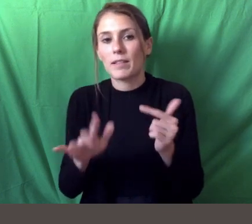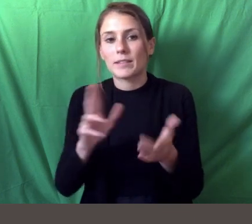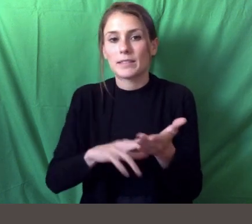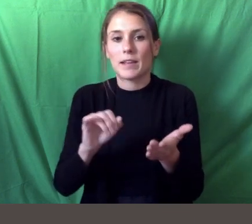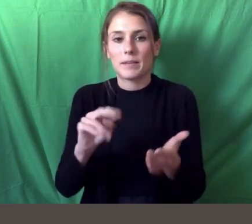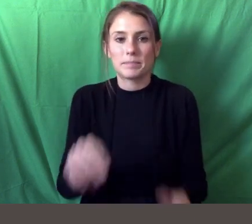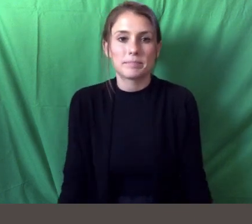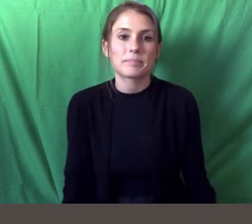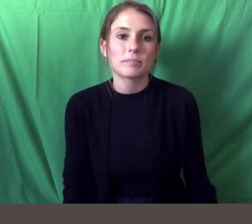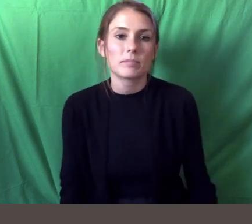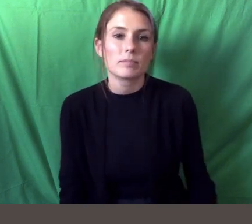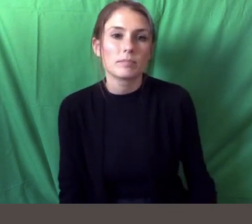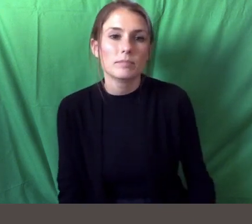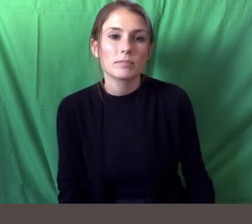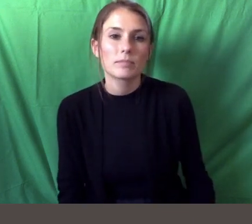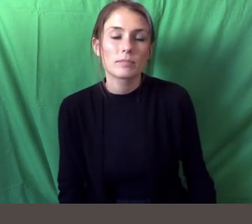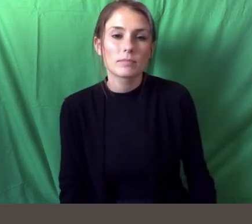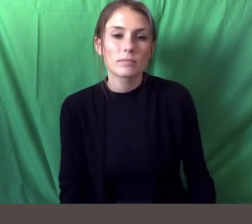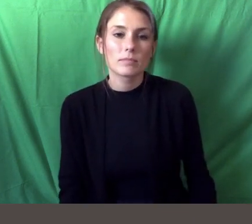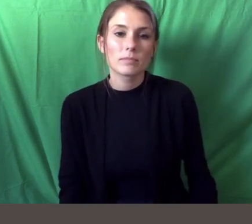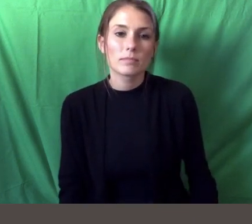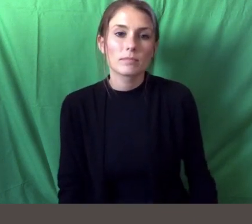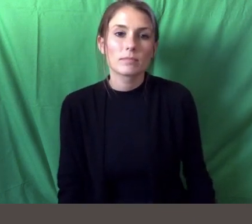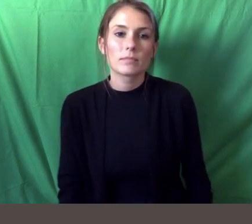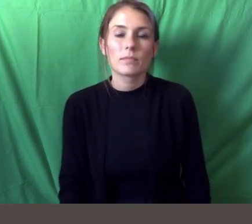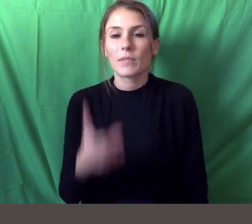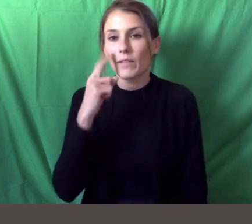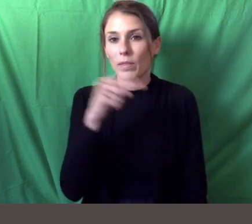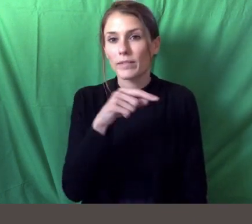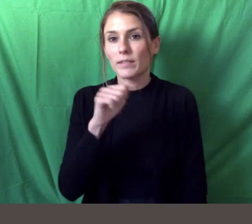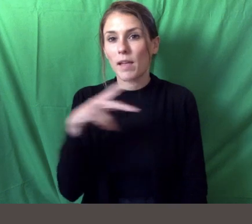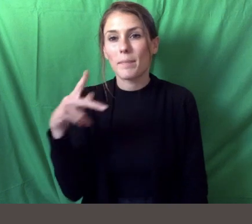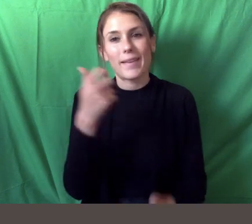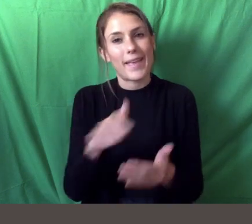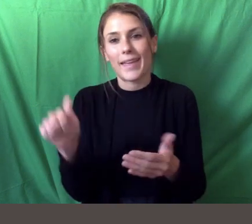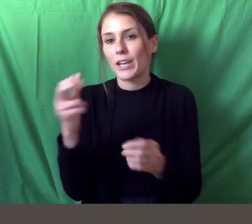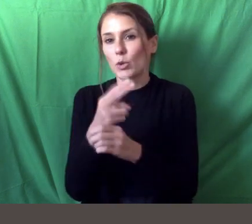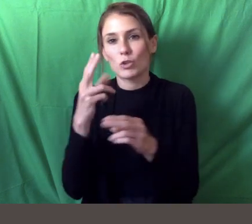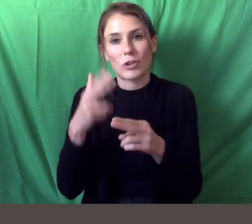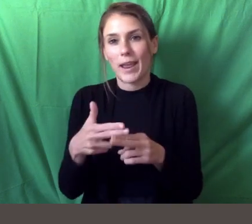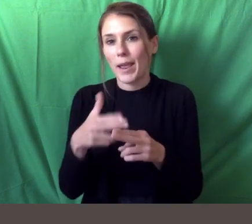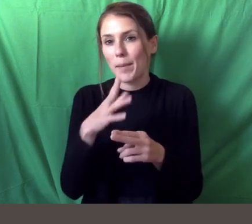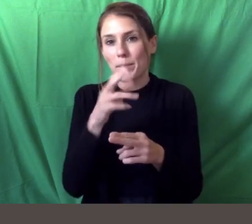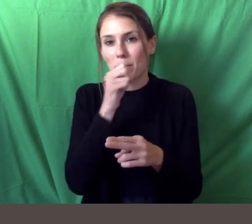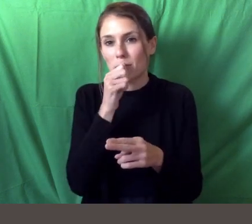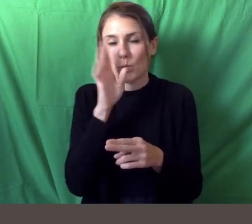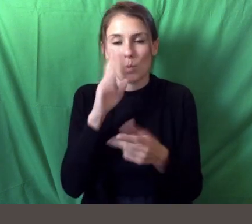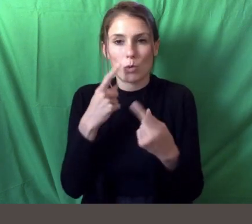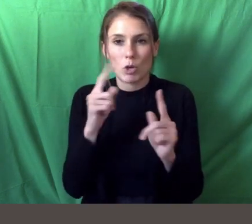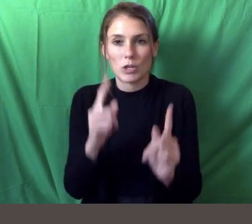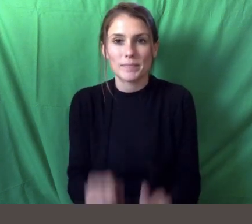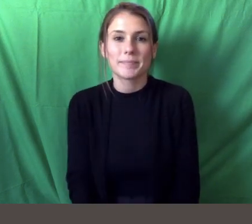For this app, any username and password will work.